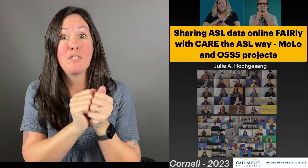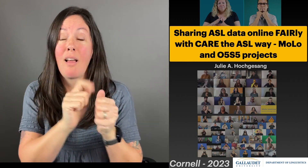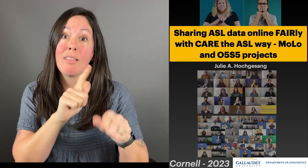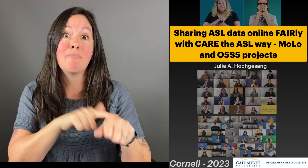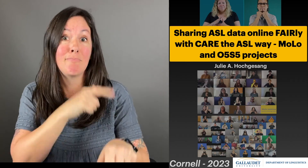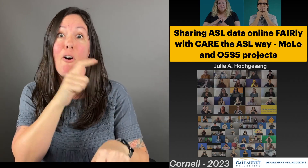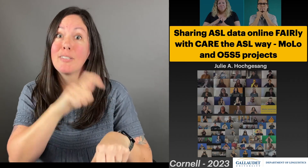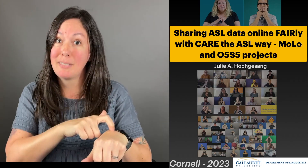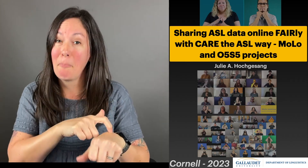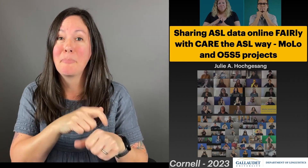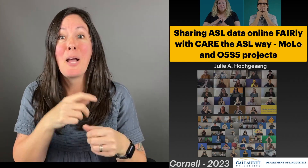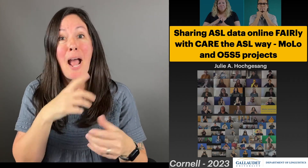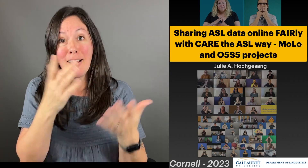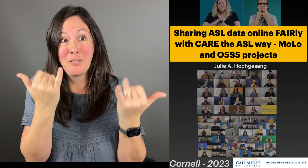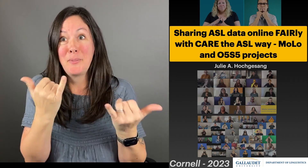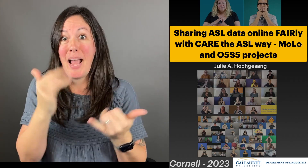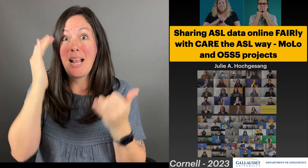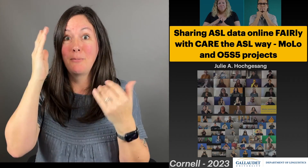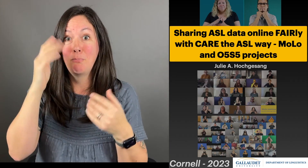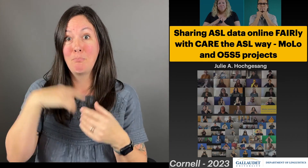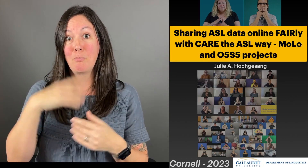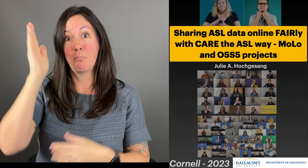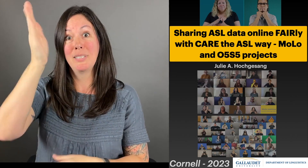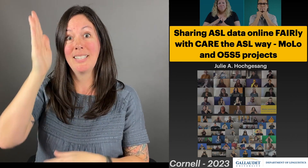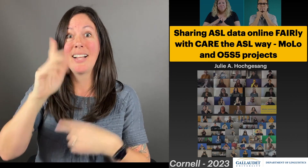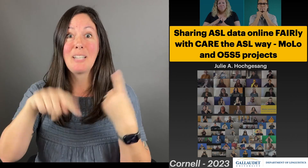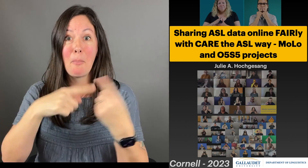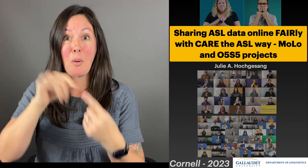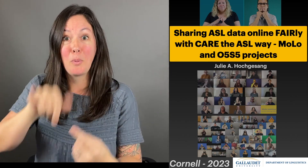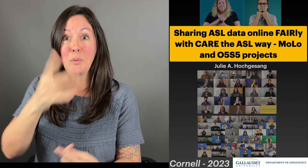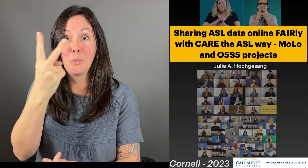Because I trust both of them. For a long time we have